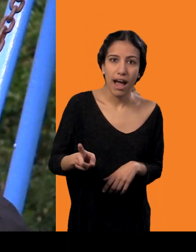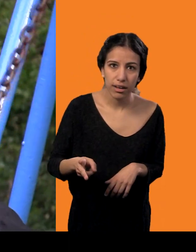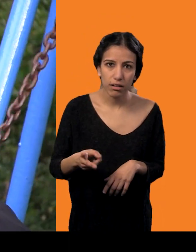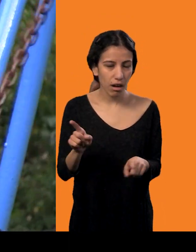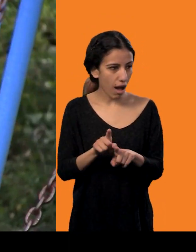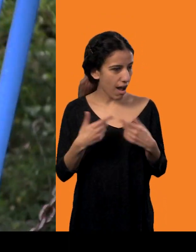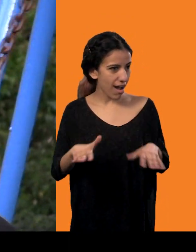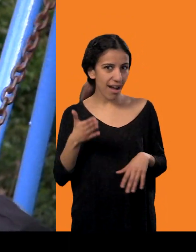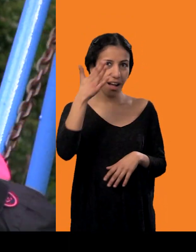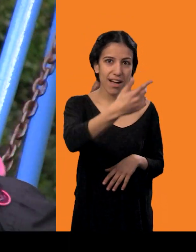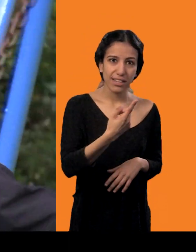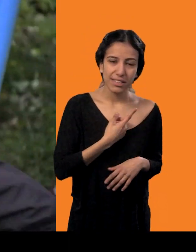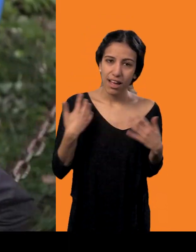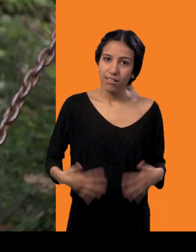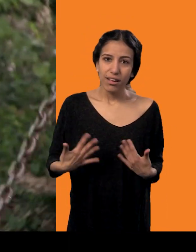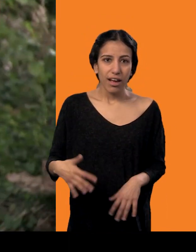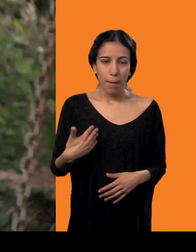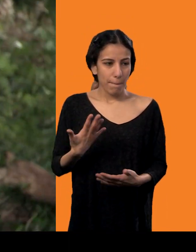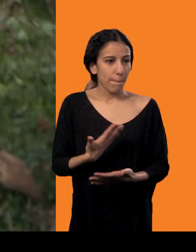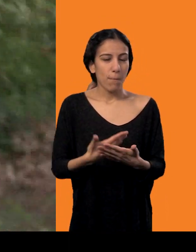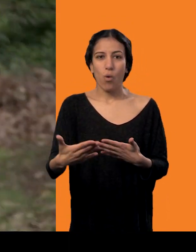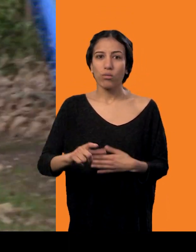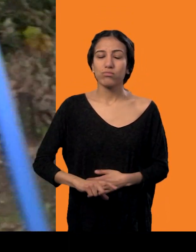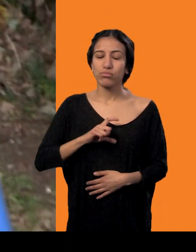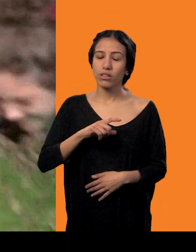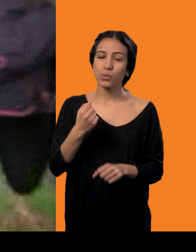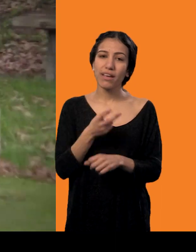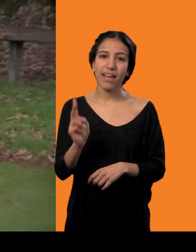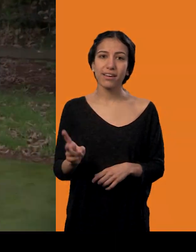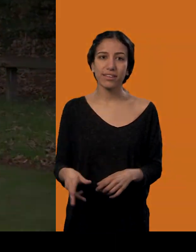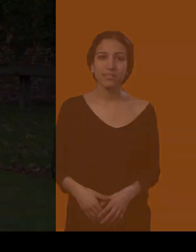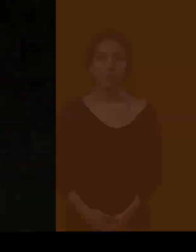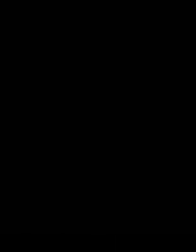you're like "ooo I went to the doctors by myself" so you're more than confident to do it again.